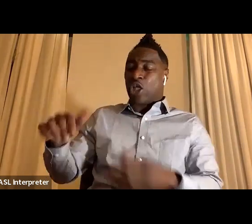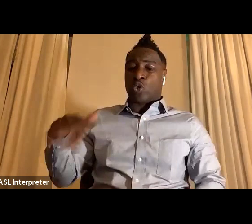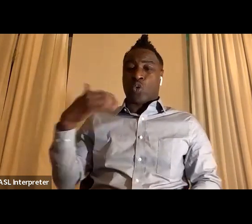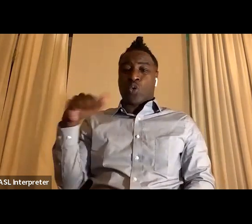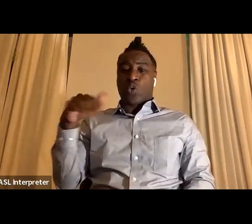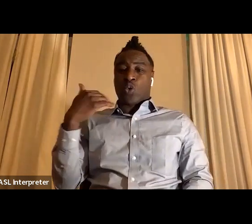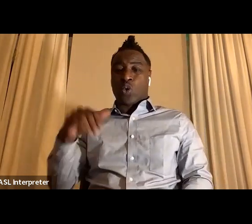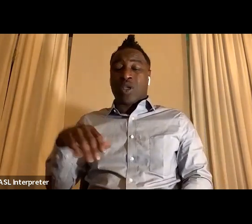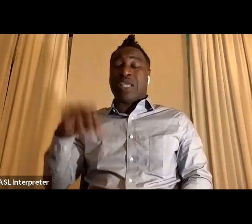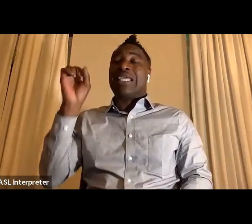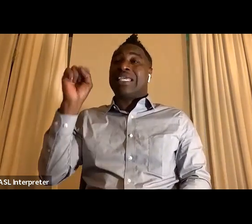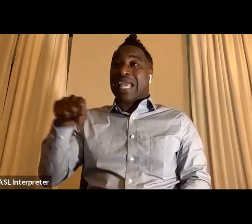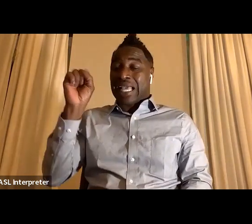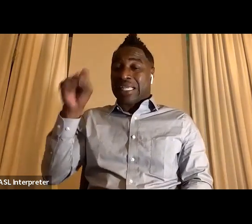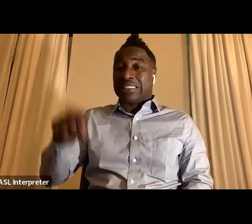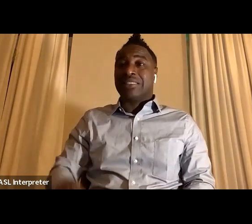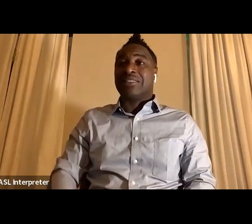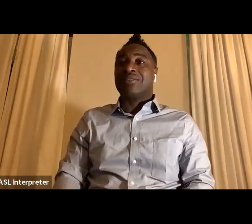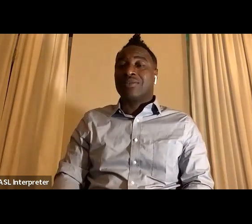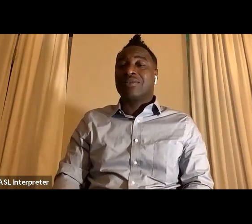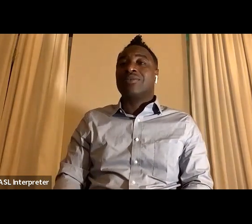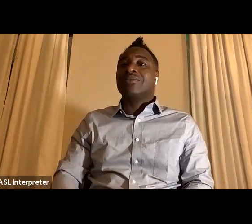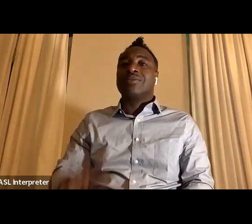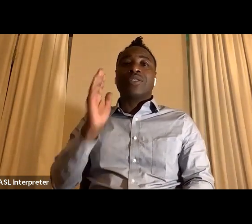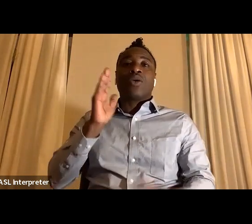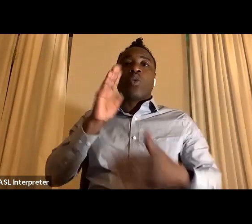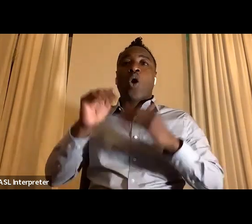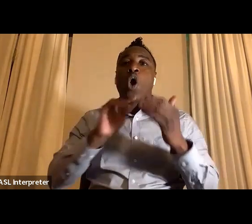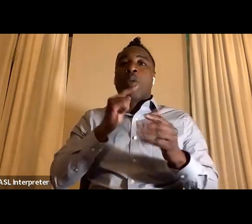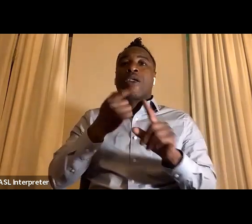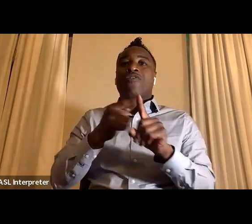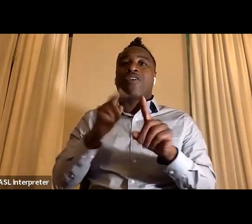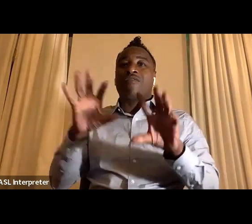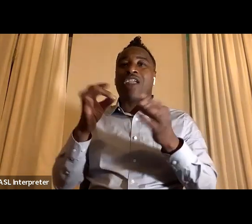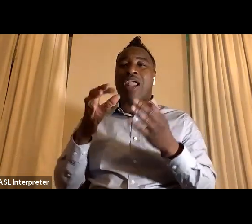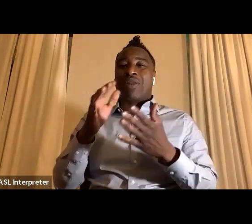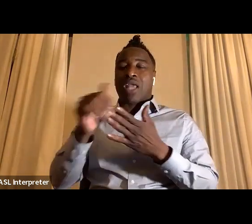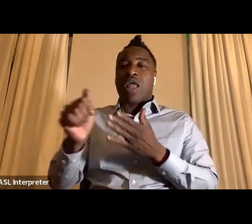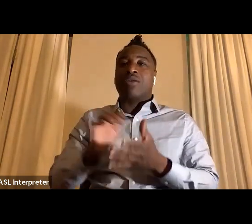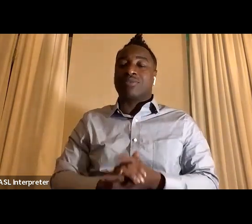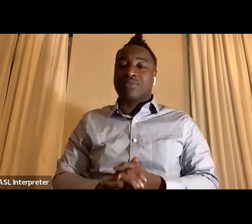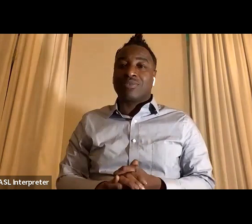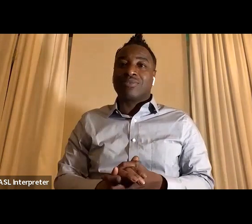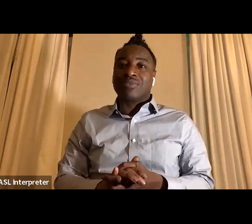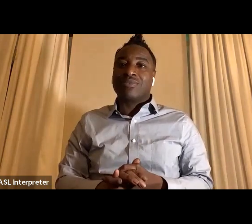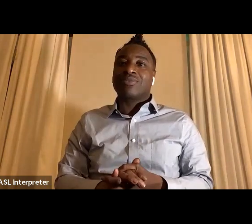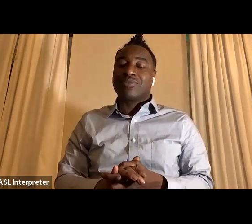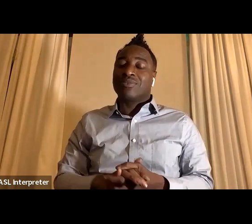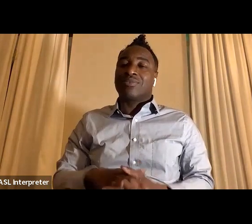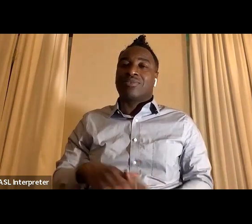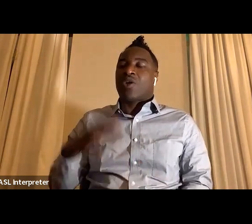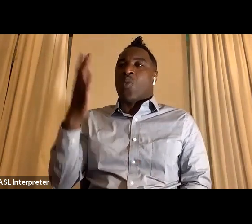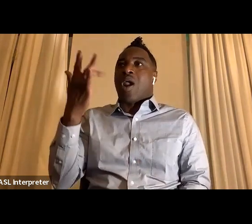Yeah, yeah. And it would all be from Family Dollar, all for $50. I'm like, Why it your resources?